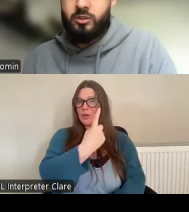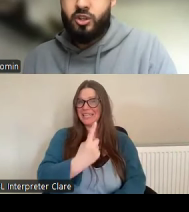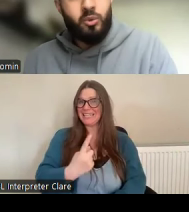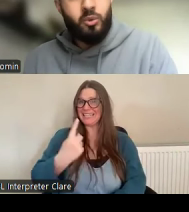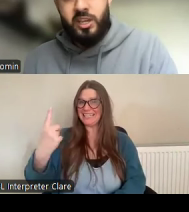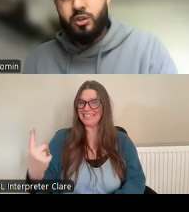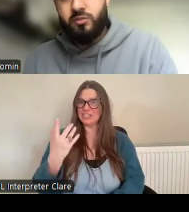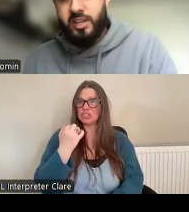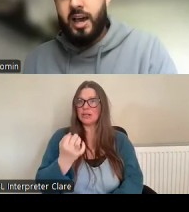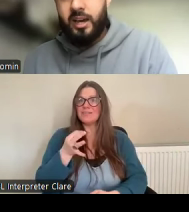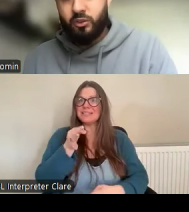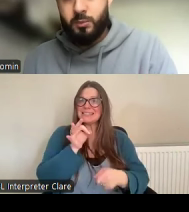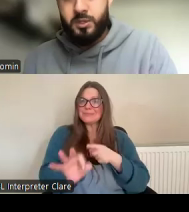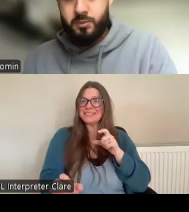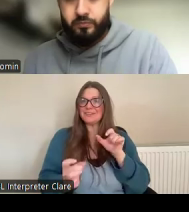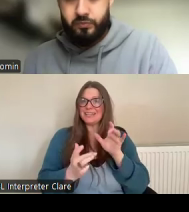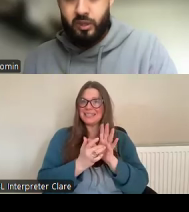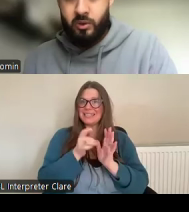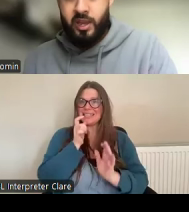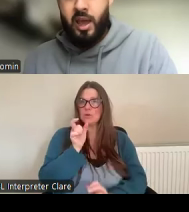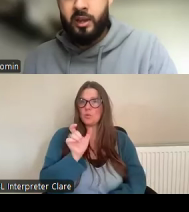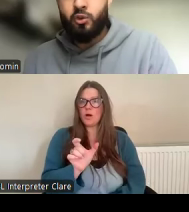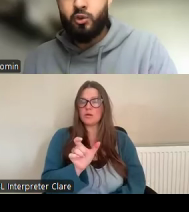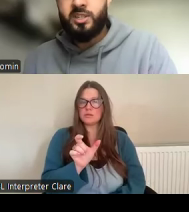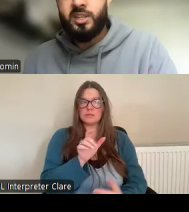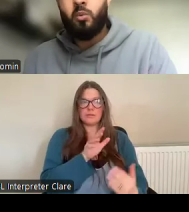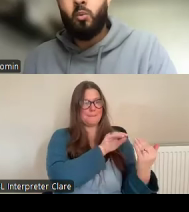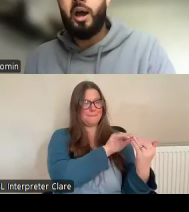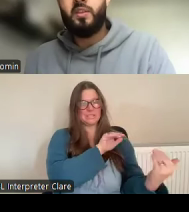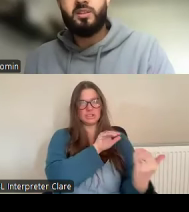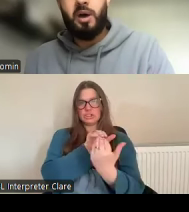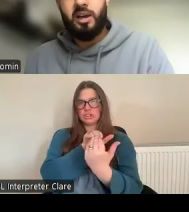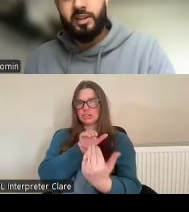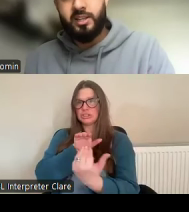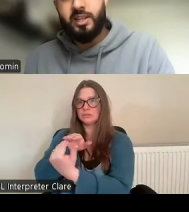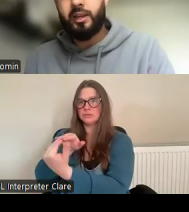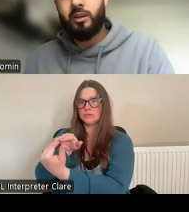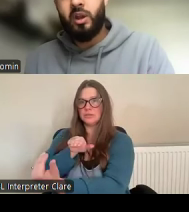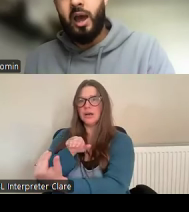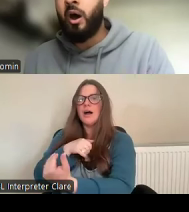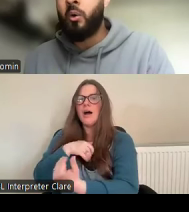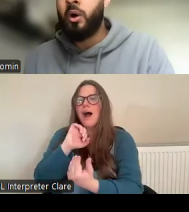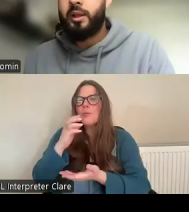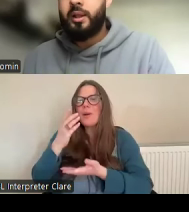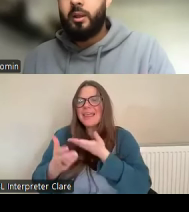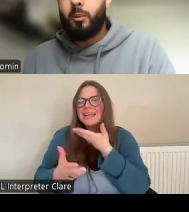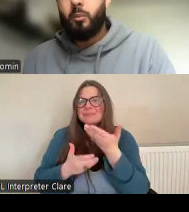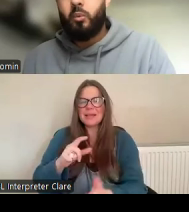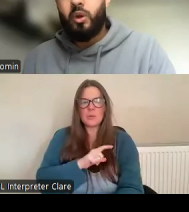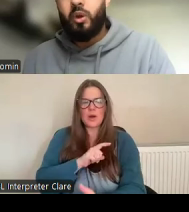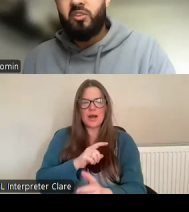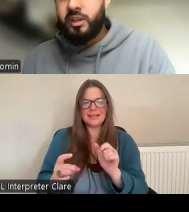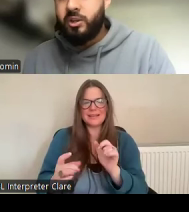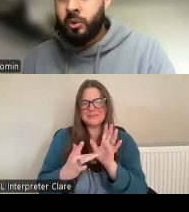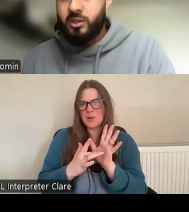to do with each of these ad groups. You'll see why this matters in a second, how if we do this,